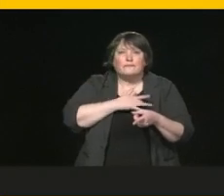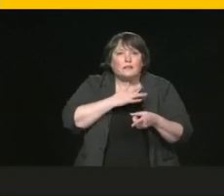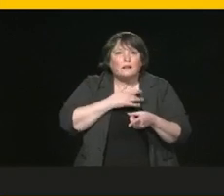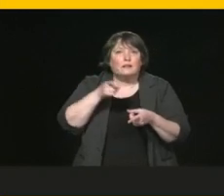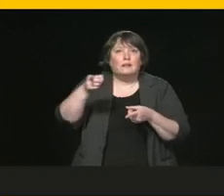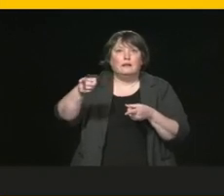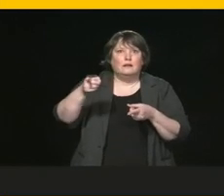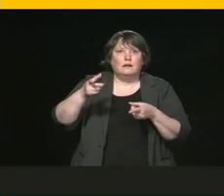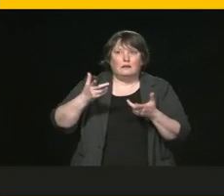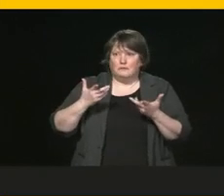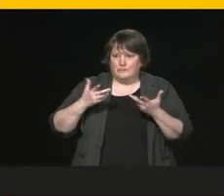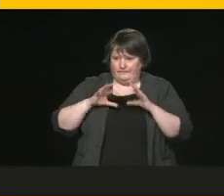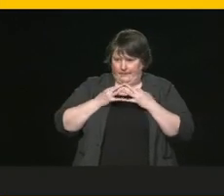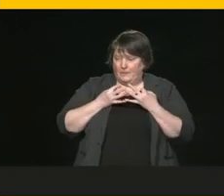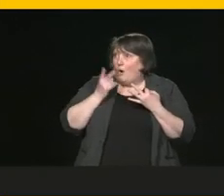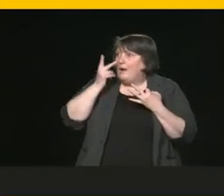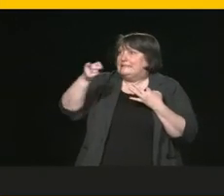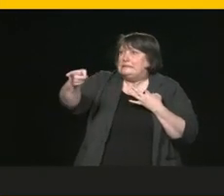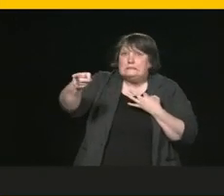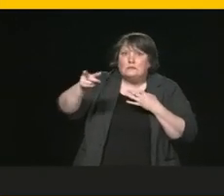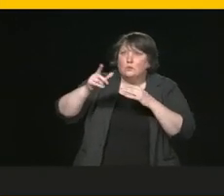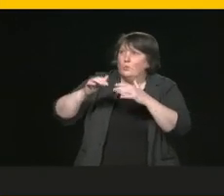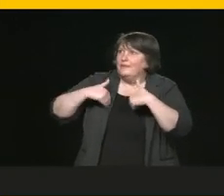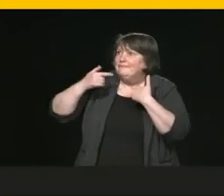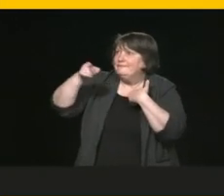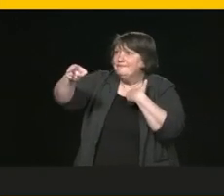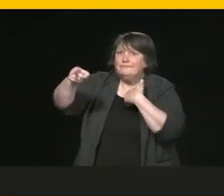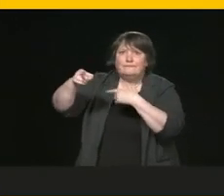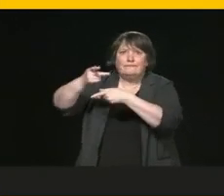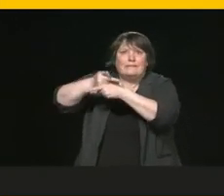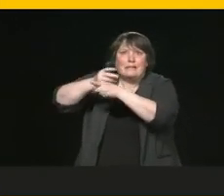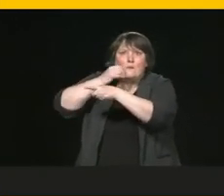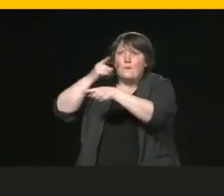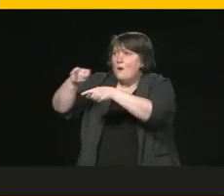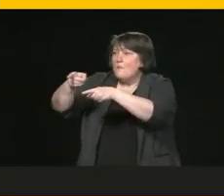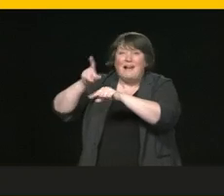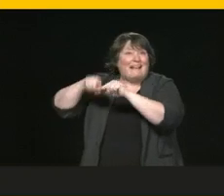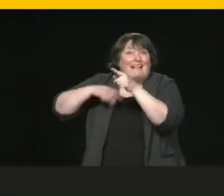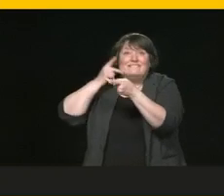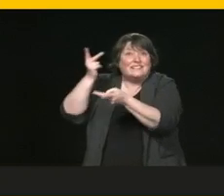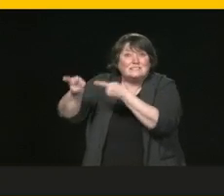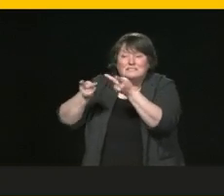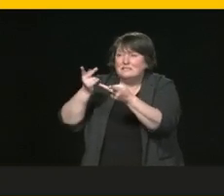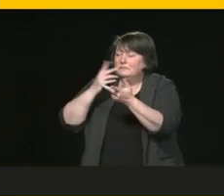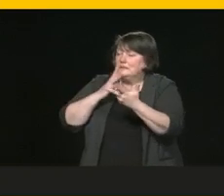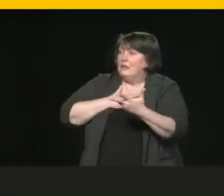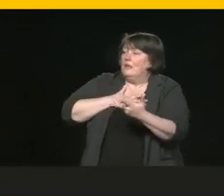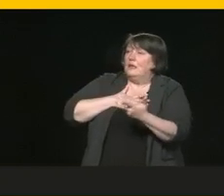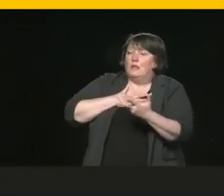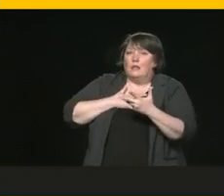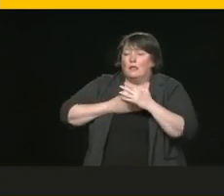CANADIANS ARE GOING THROUGH RIGHT NOW. WITH LOVED ONES WHO ARE SUFFERING.